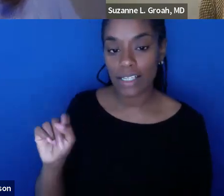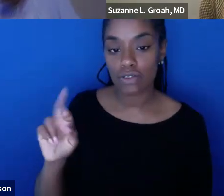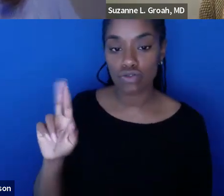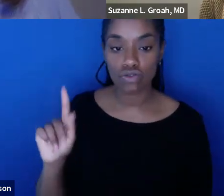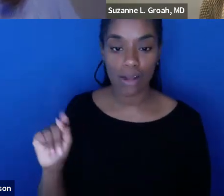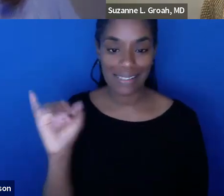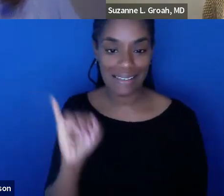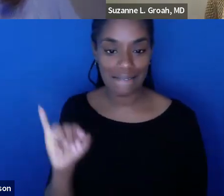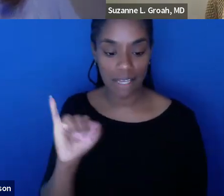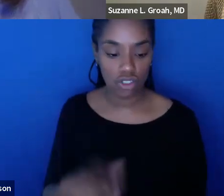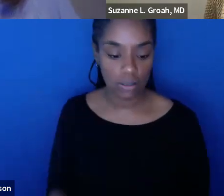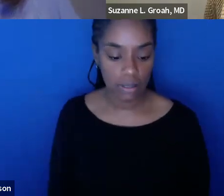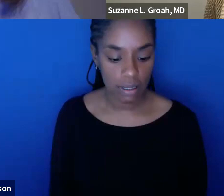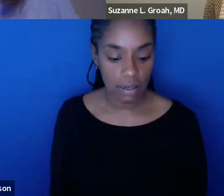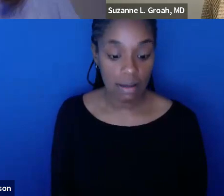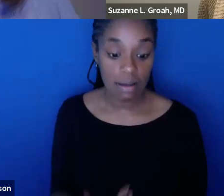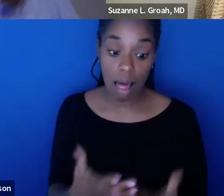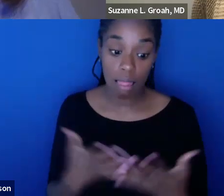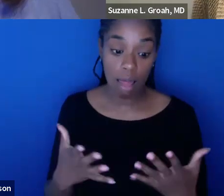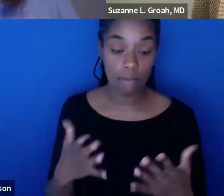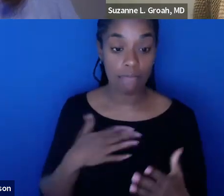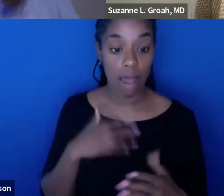Much of my research now is on urinary tract infection.